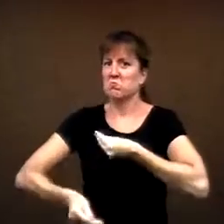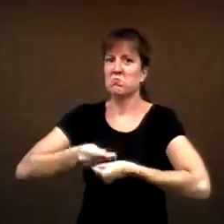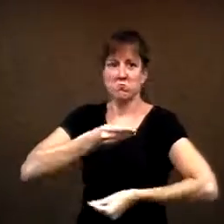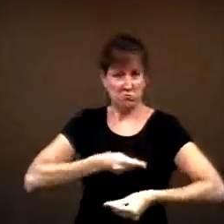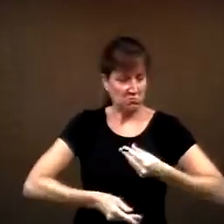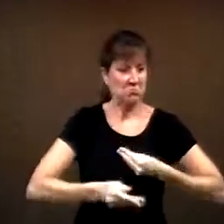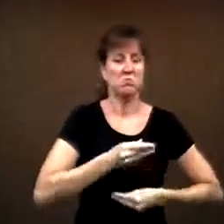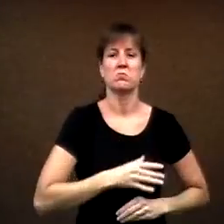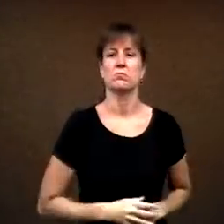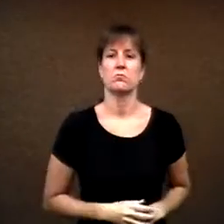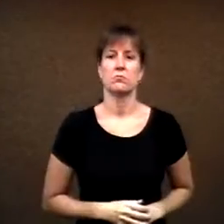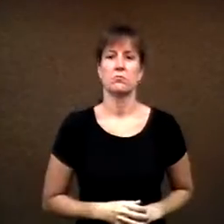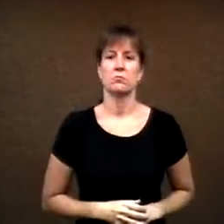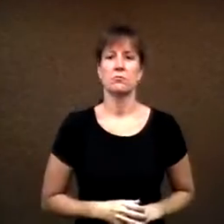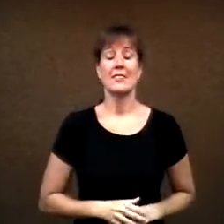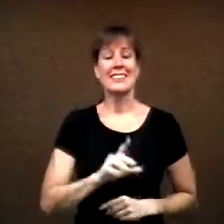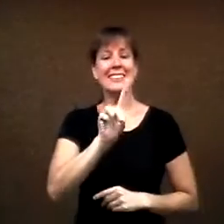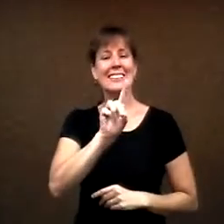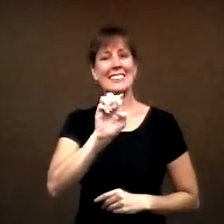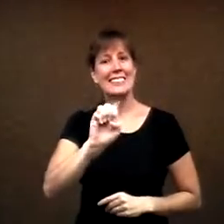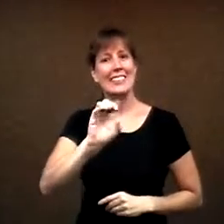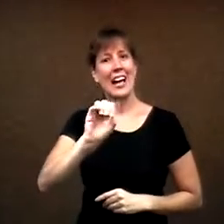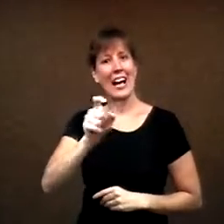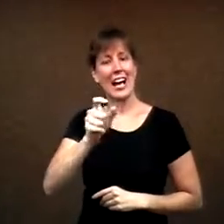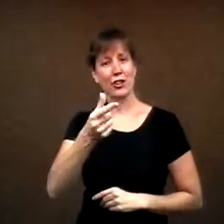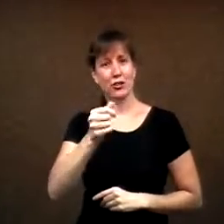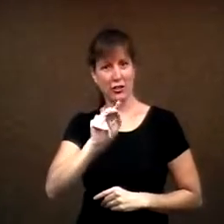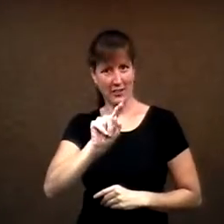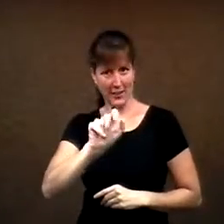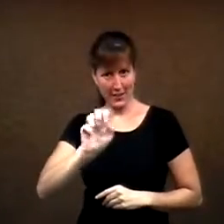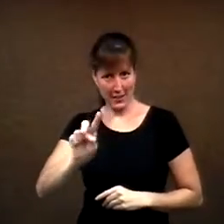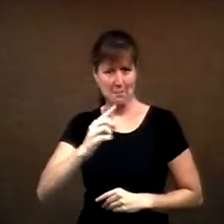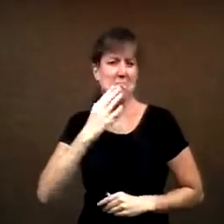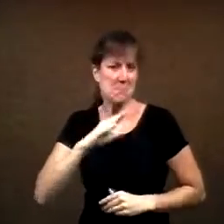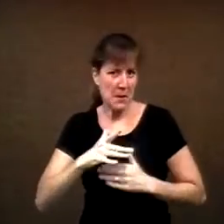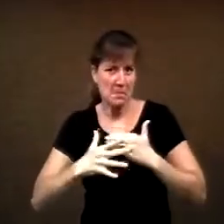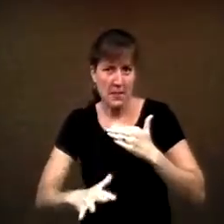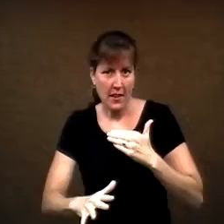De-oxygenated blood enters the right side of the heart, in the small upper chamber